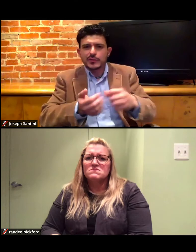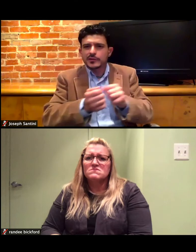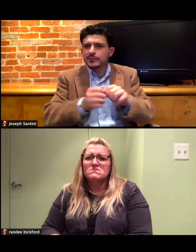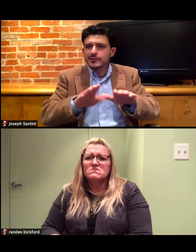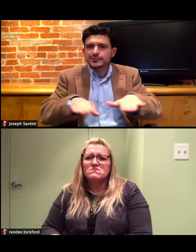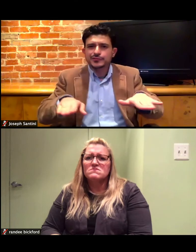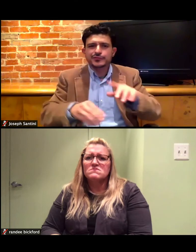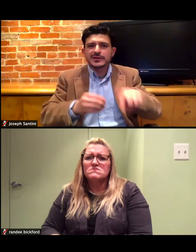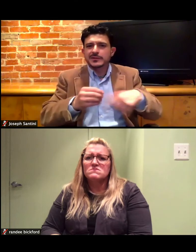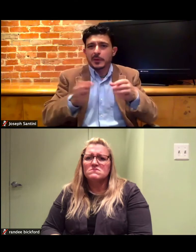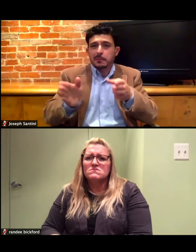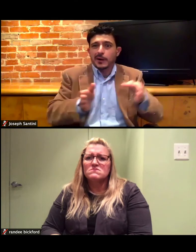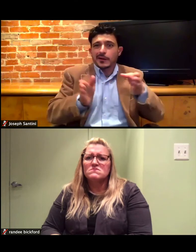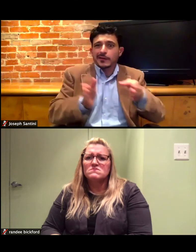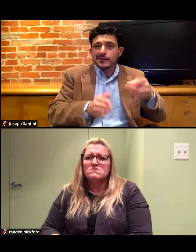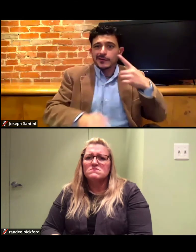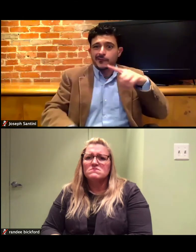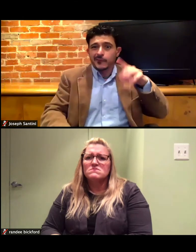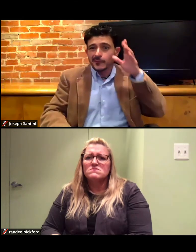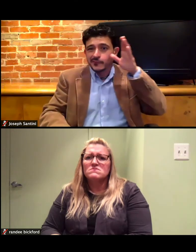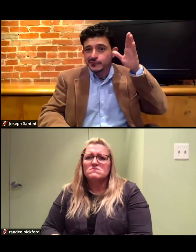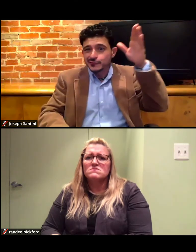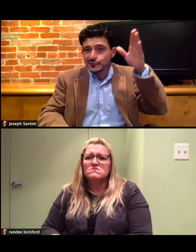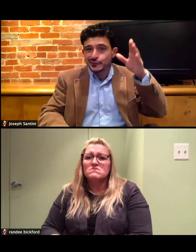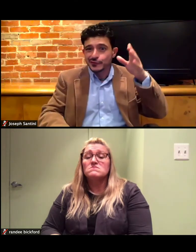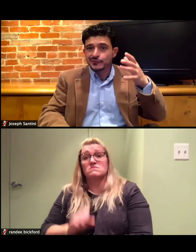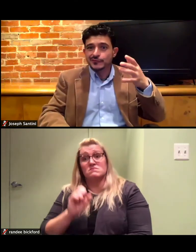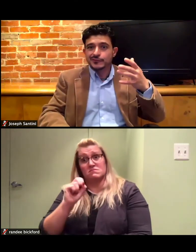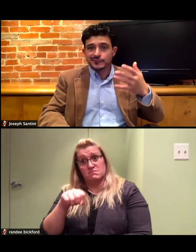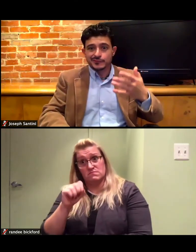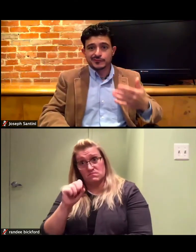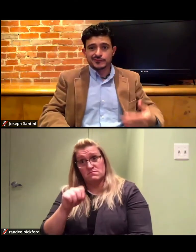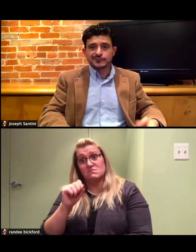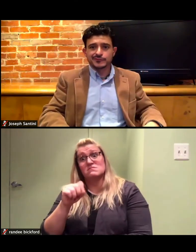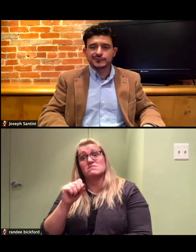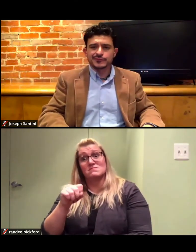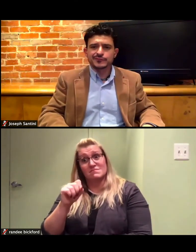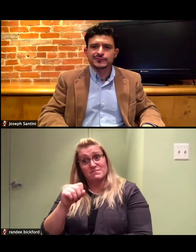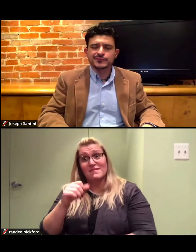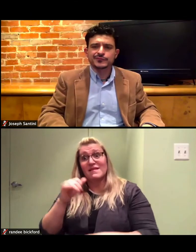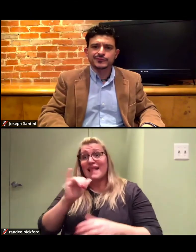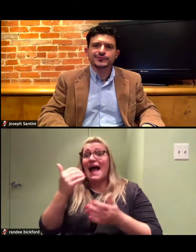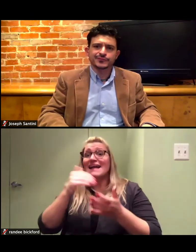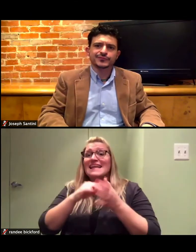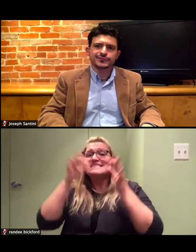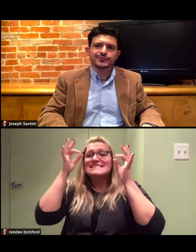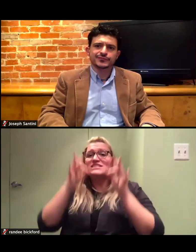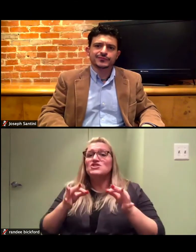It's important for parents to start talking to children about preparing for the future at a young age.